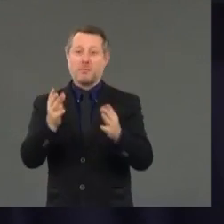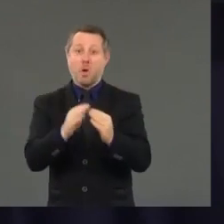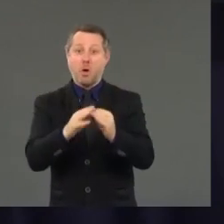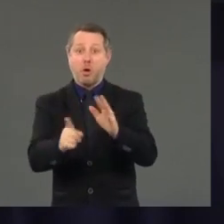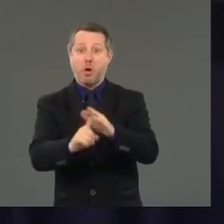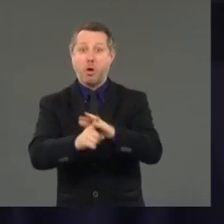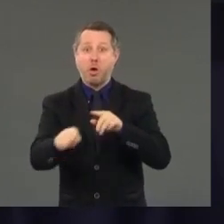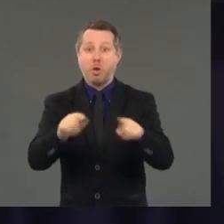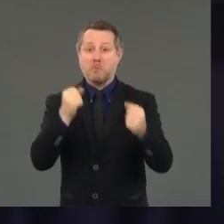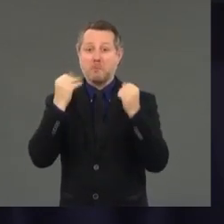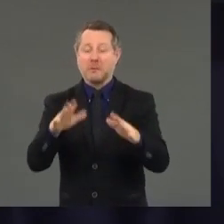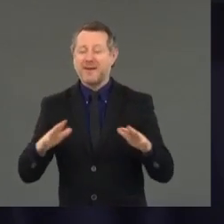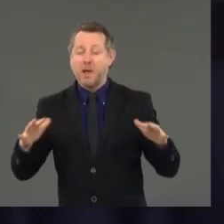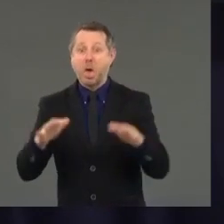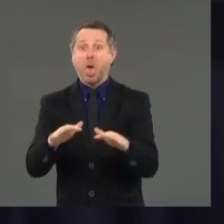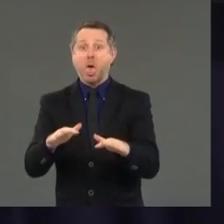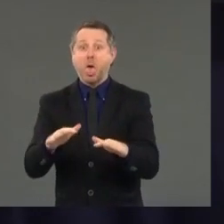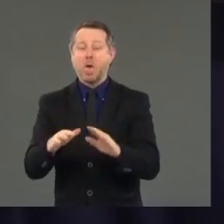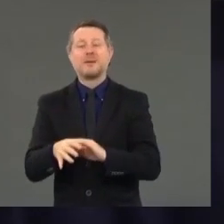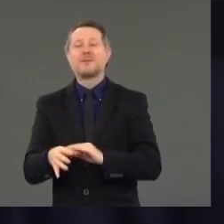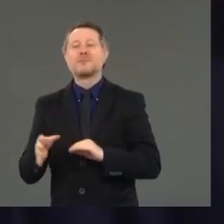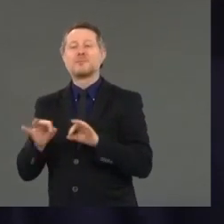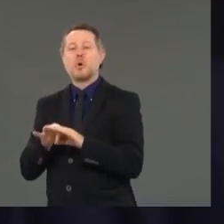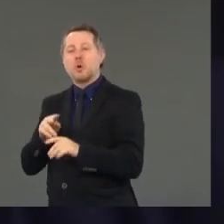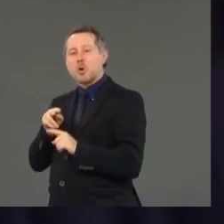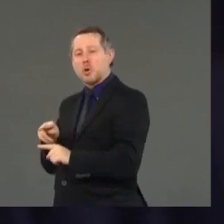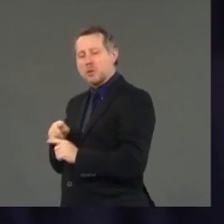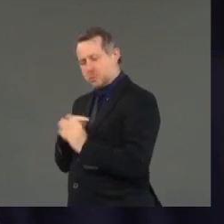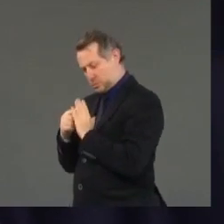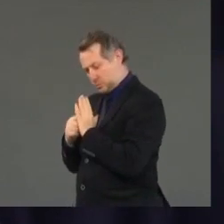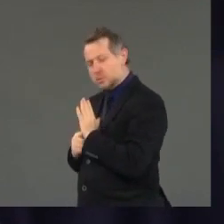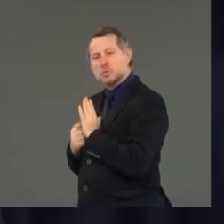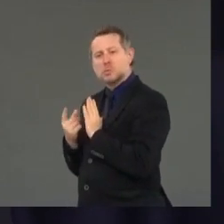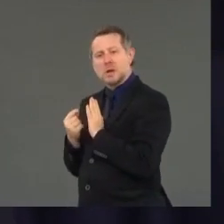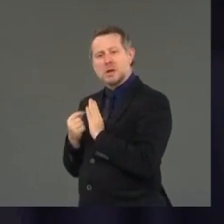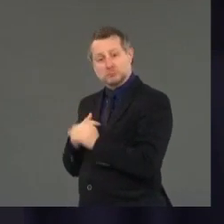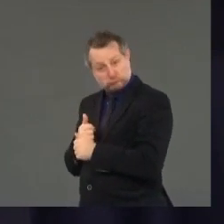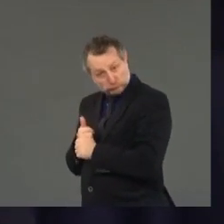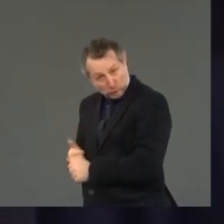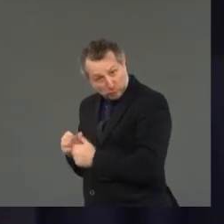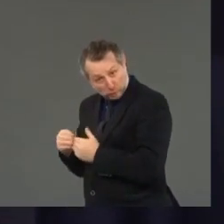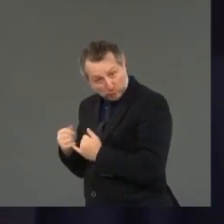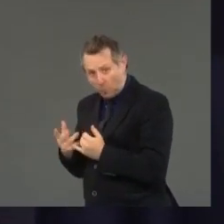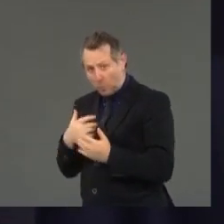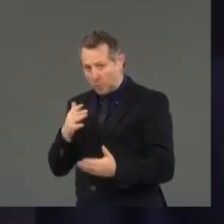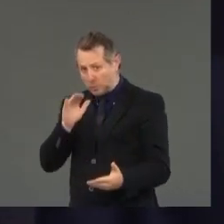DAY, BEFORE WE GO AHEAD AND SAY WE WANT TO OPEN MORE, RIGHT,